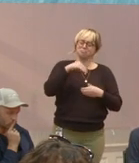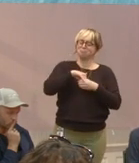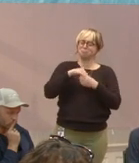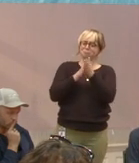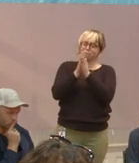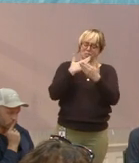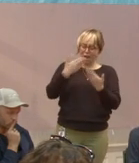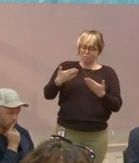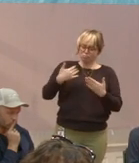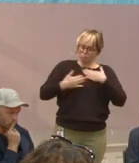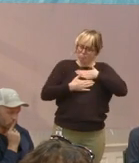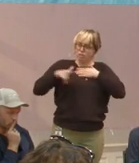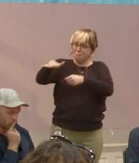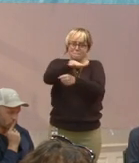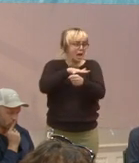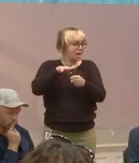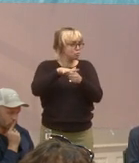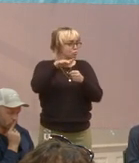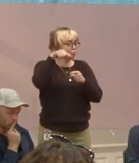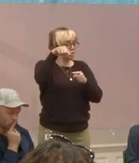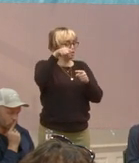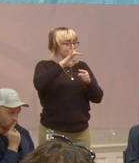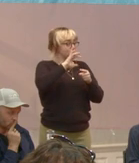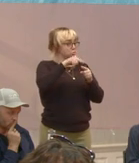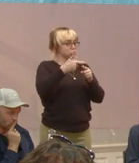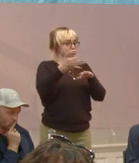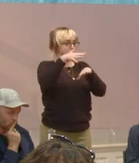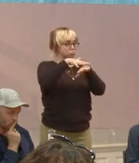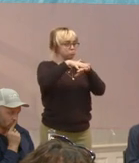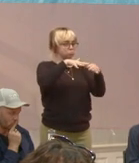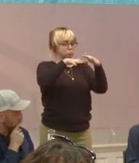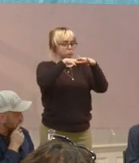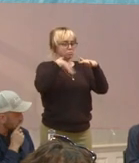the spaces to compile all of their issues and concerns about